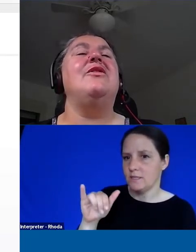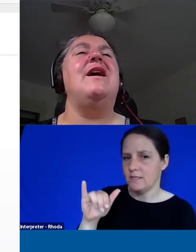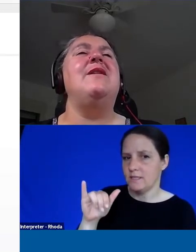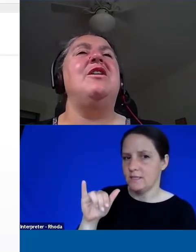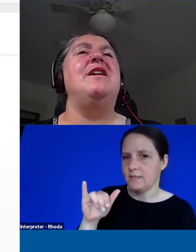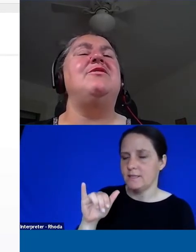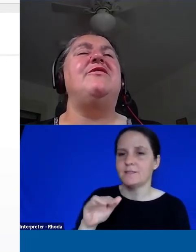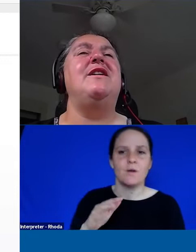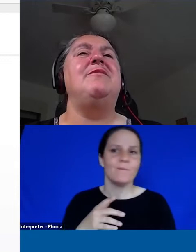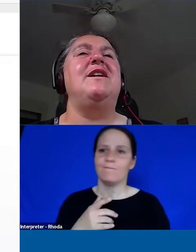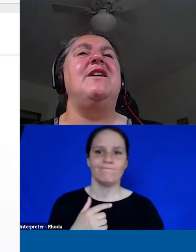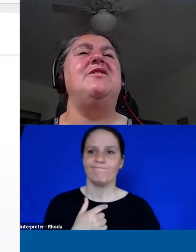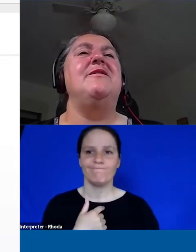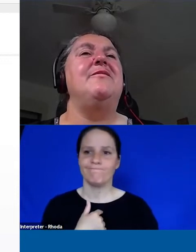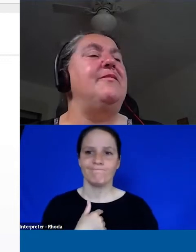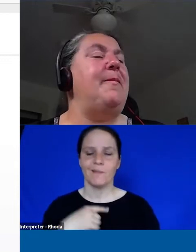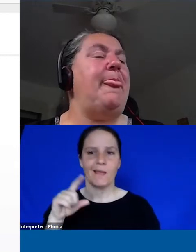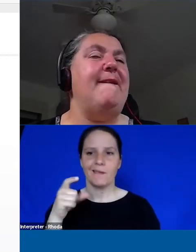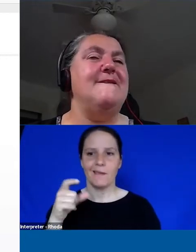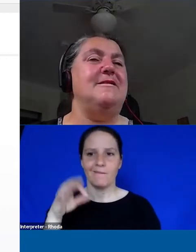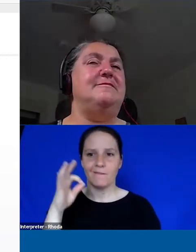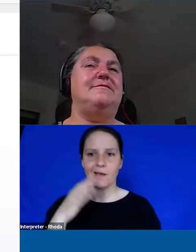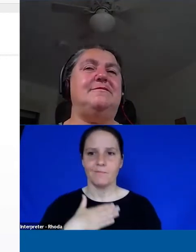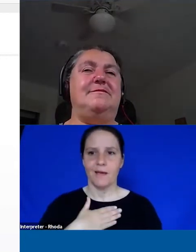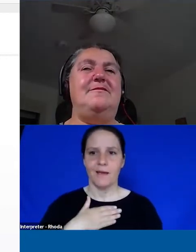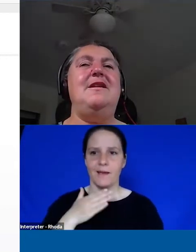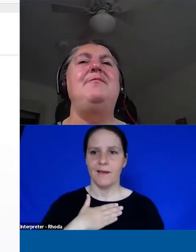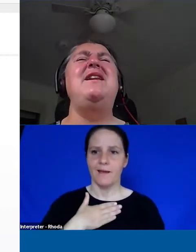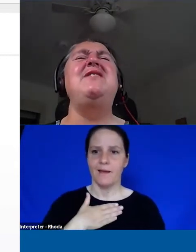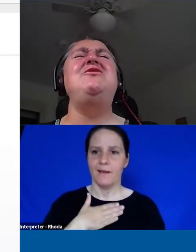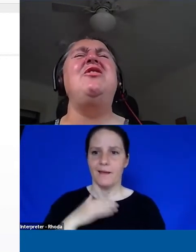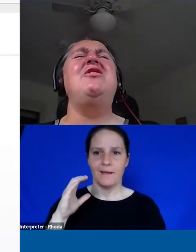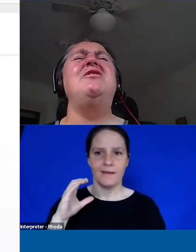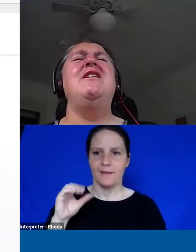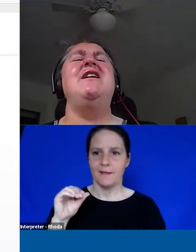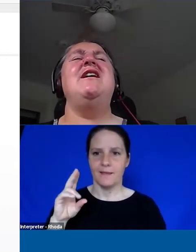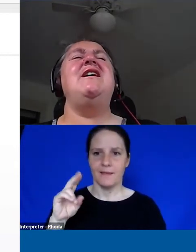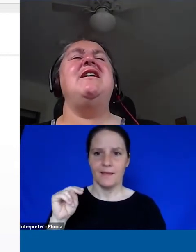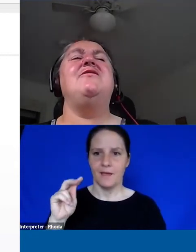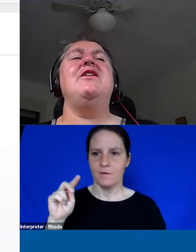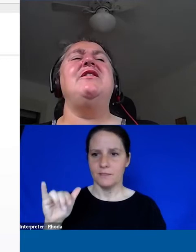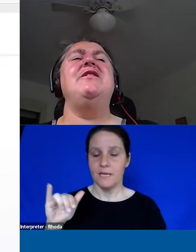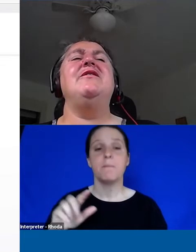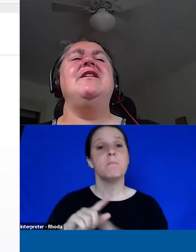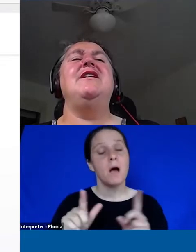So I not able to find my county, but as you heard, it had very-- - No such results.